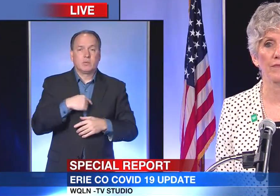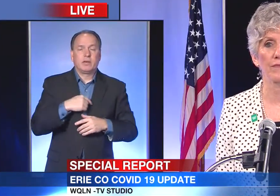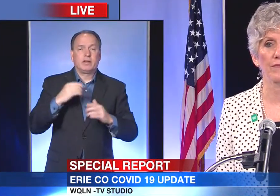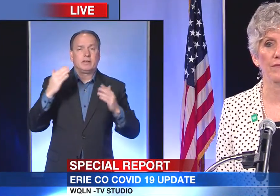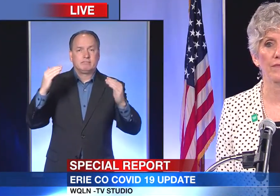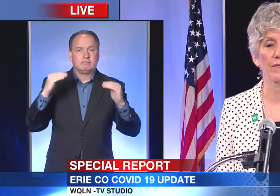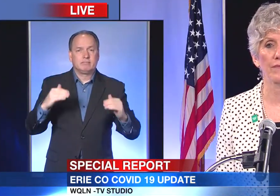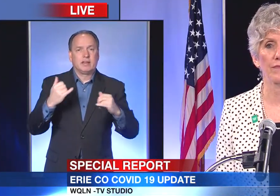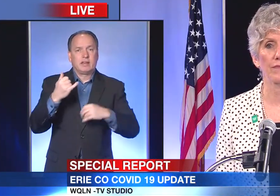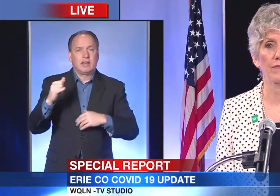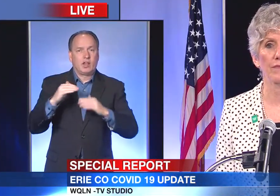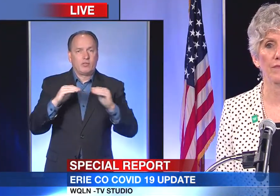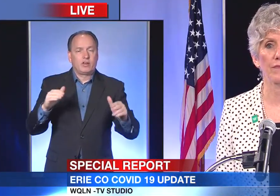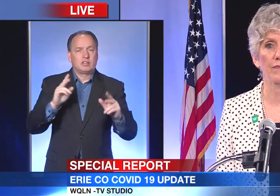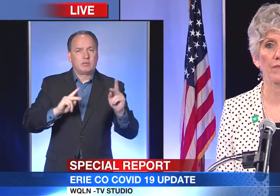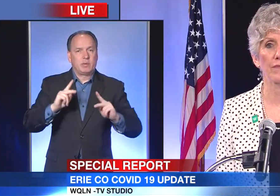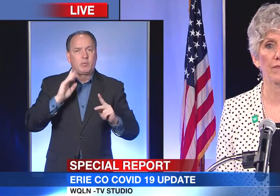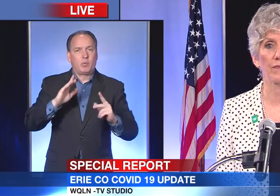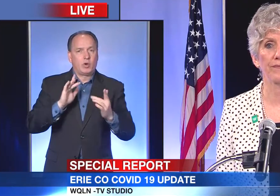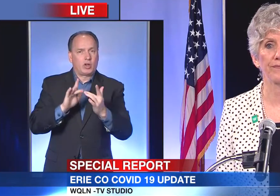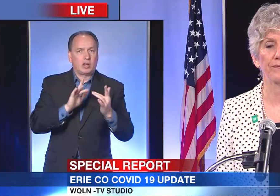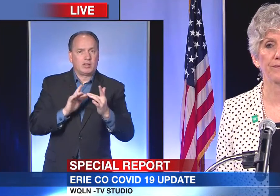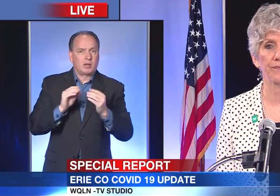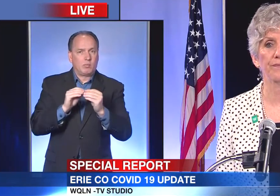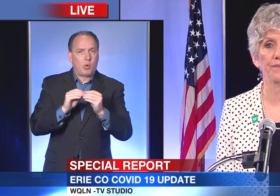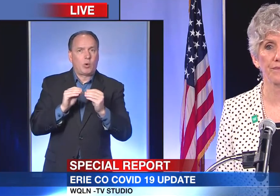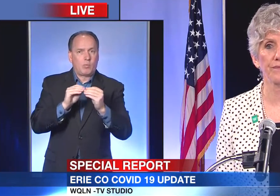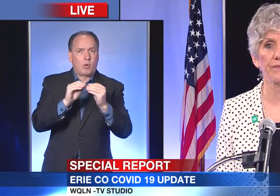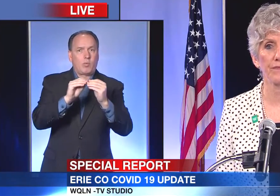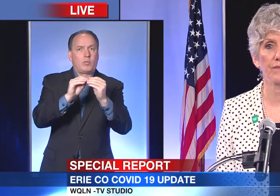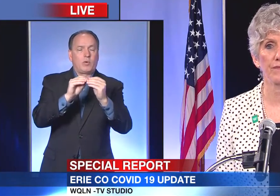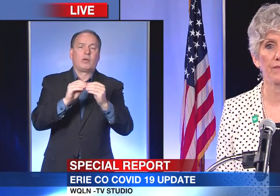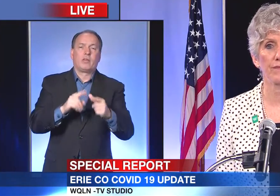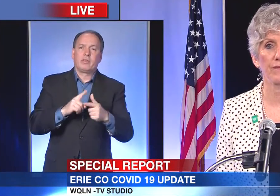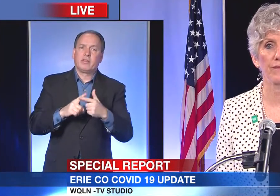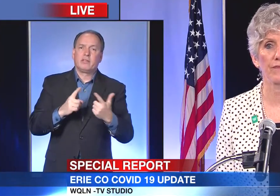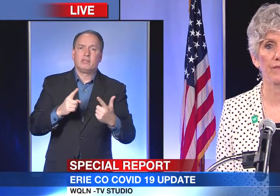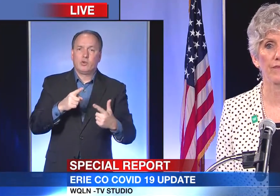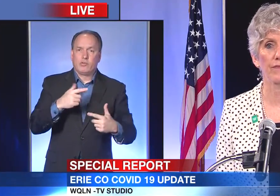JUST ANOTHER QUESTION, OBVIOUSLY AS WE MOVE INTO THAT YELLOW PHASE, PEOPLE ARE GOING